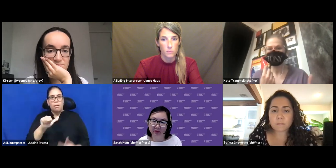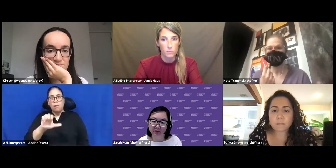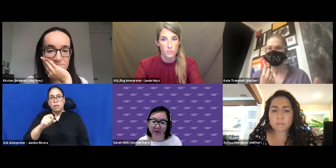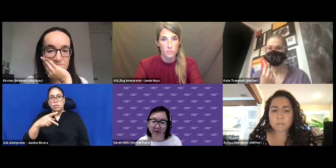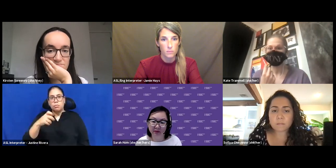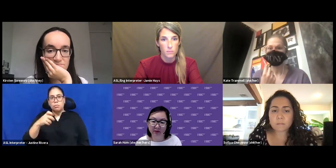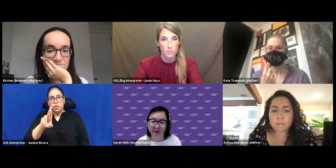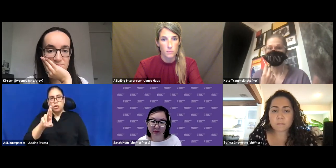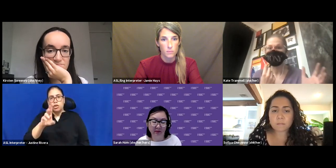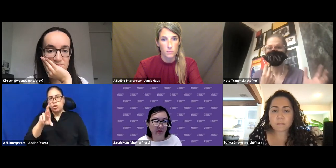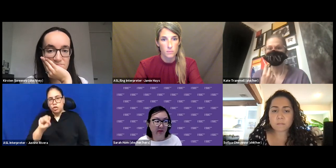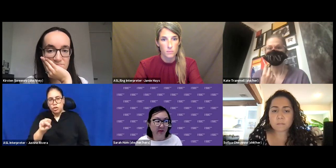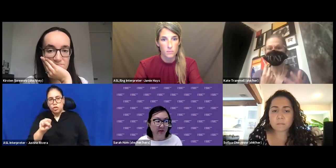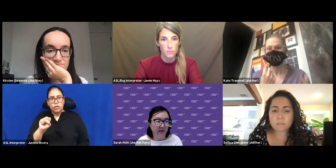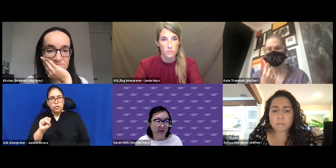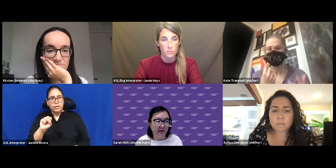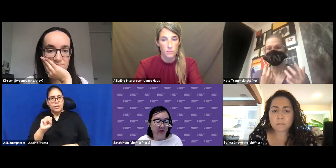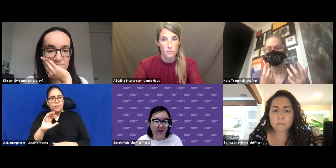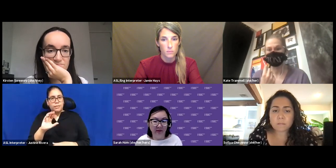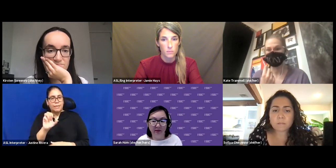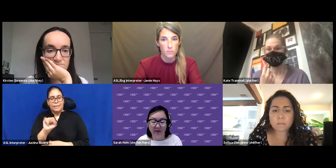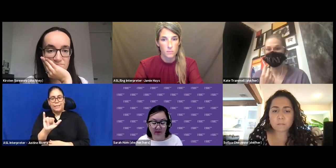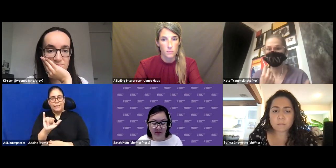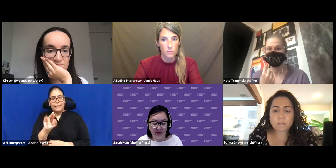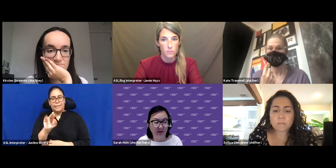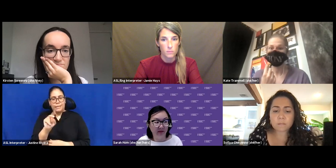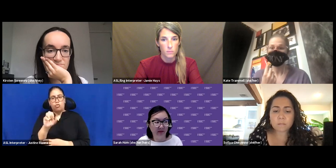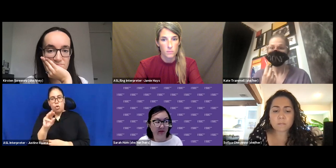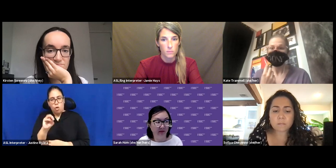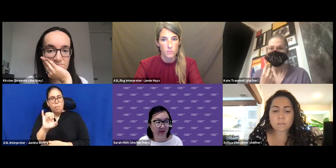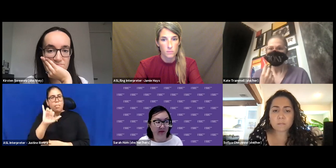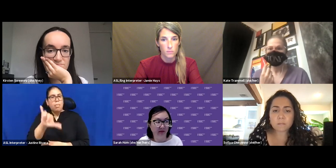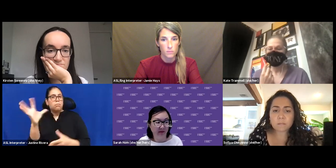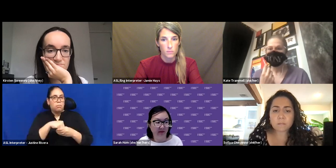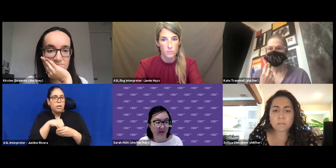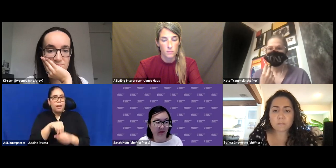now absorbed in the autism spectrum disorder umbrella. So I